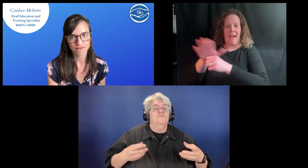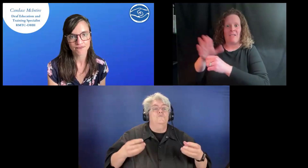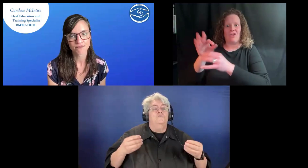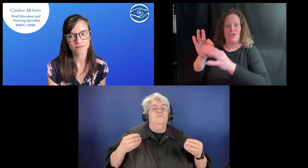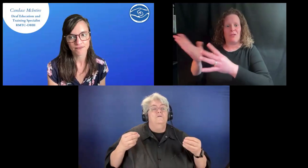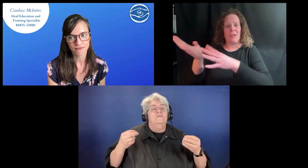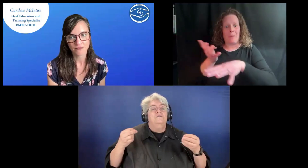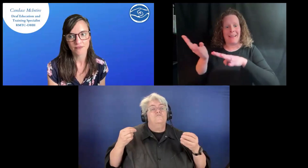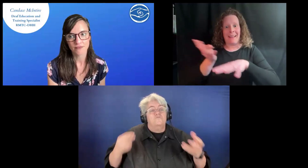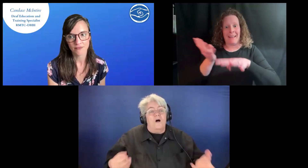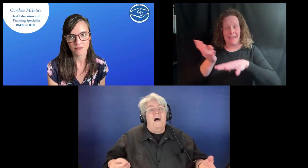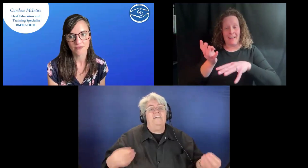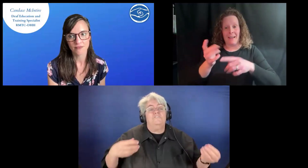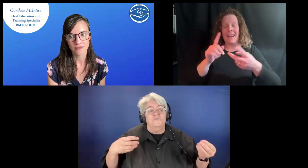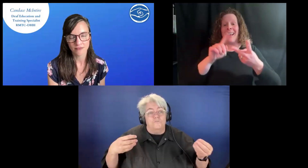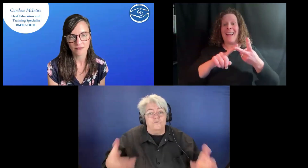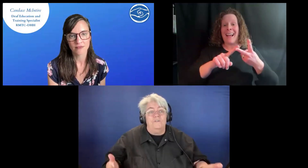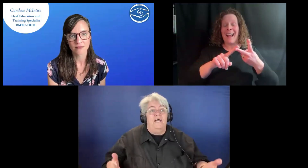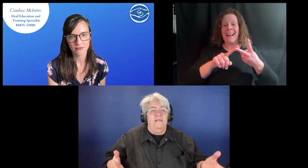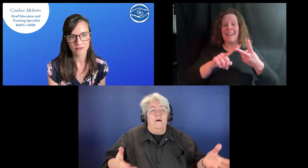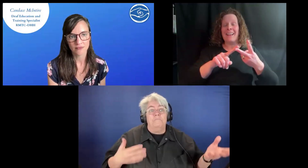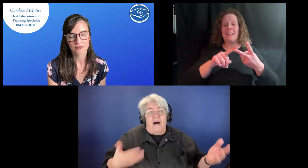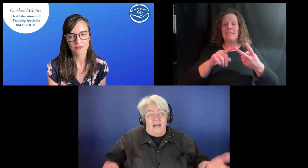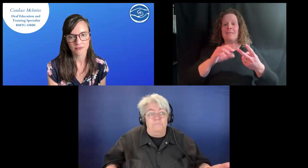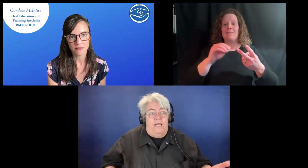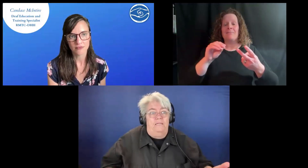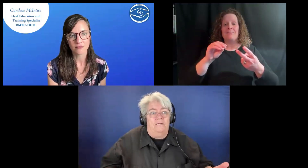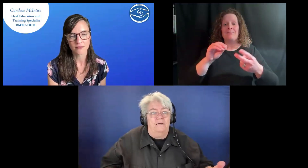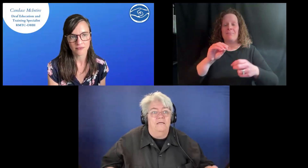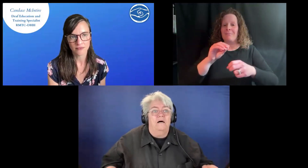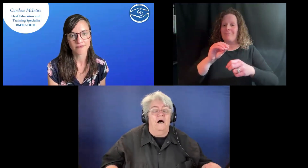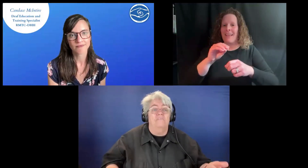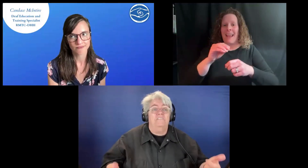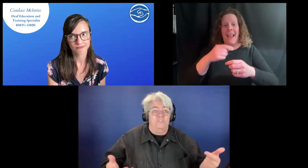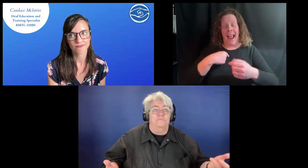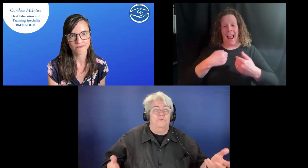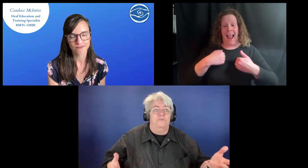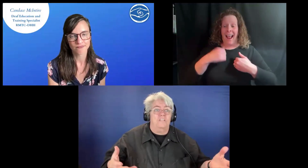to try to create a pipeline of interpreters